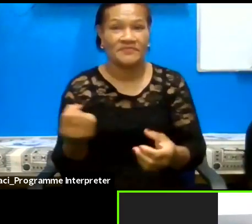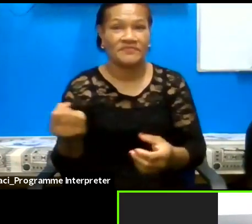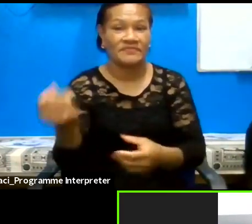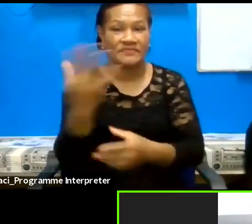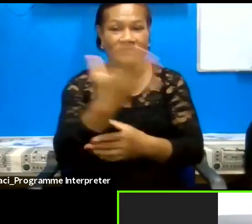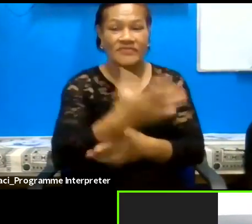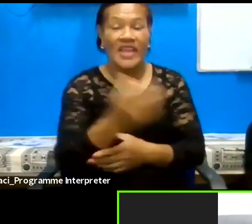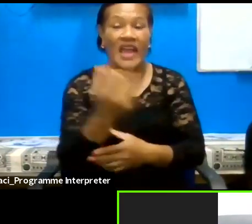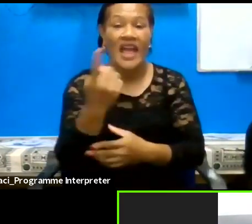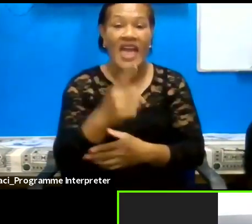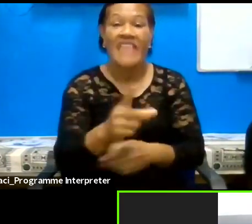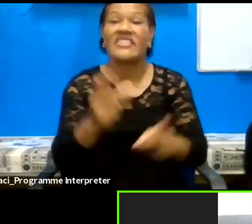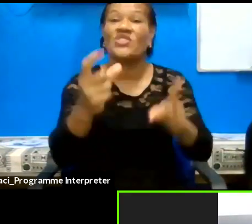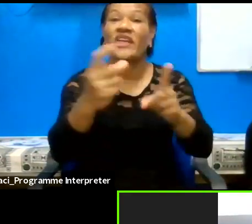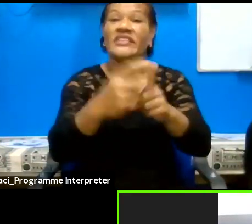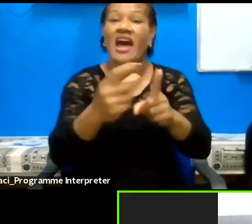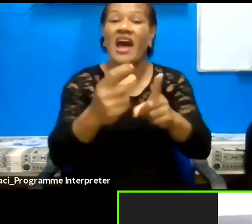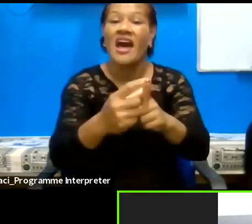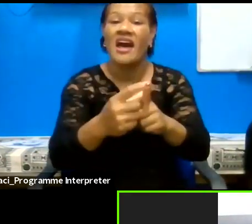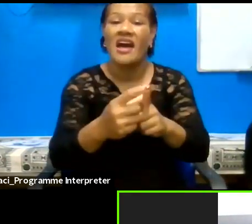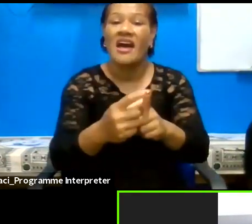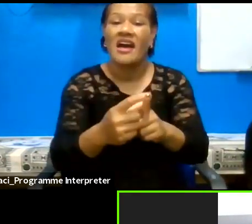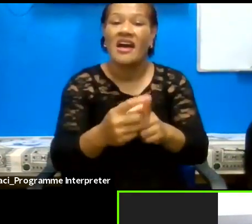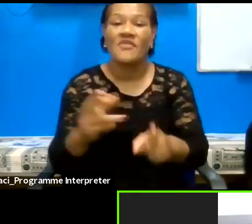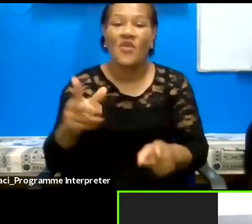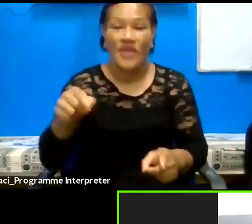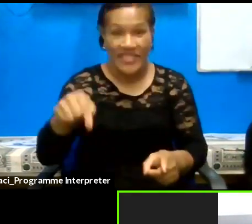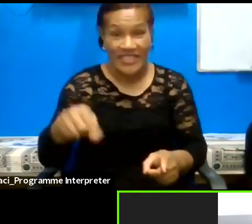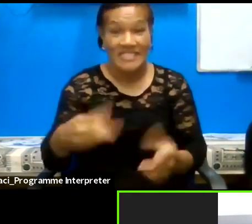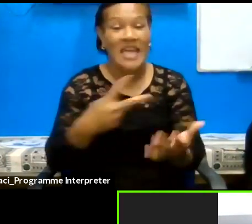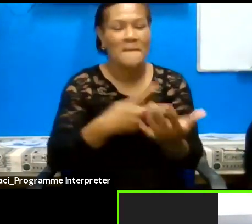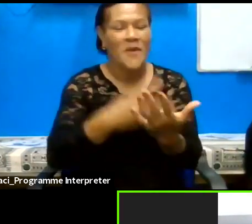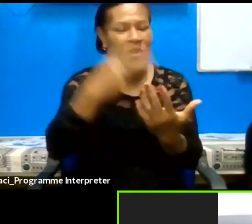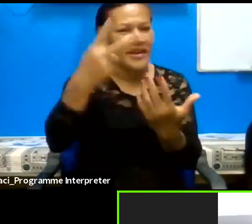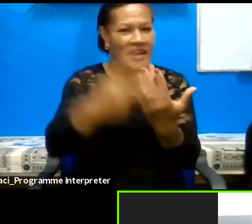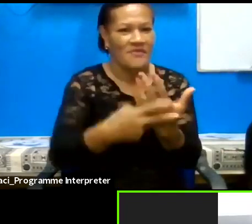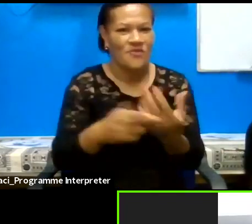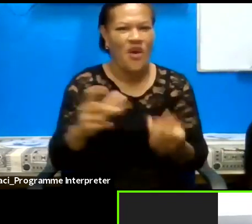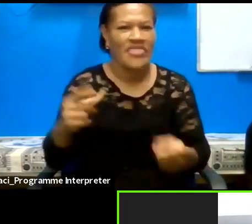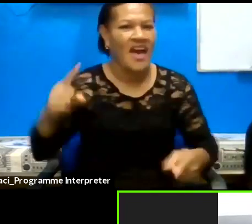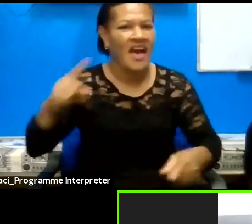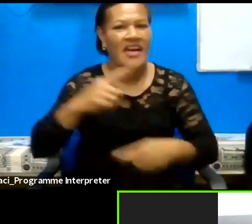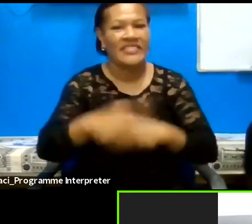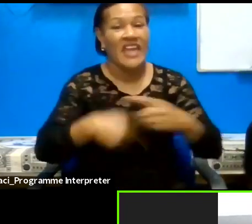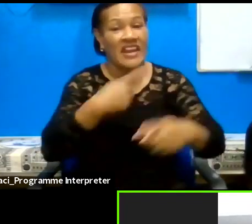am. I'm meant to be. This is me.